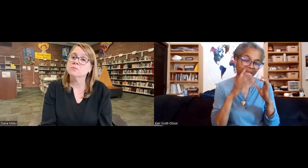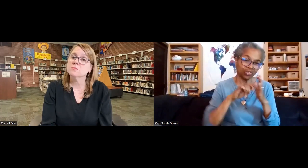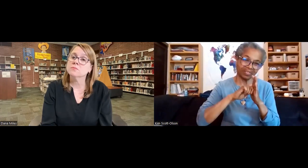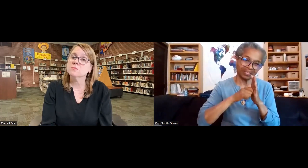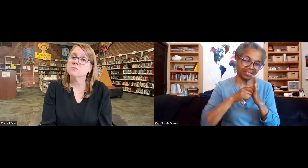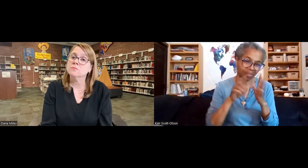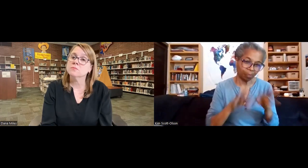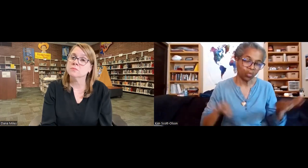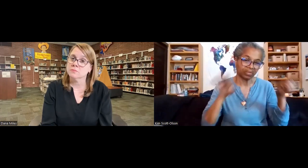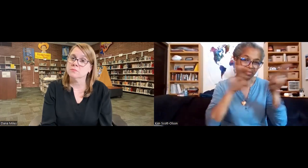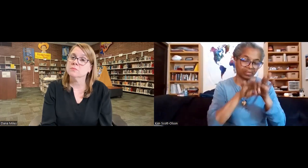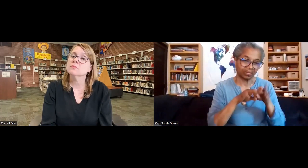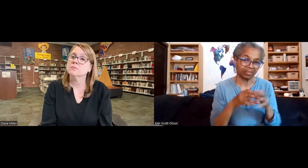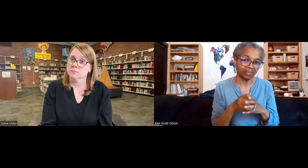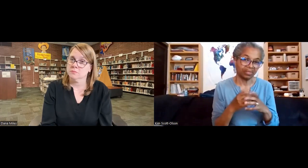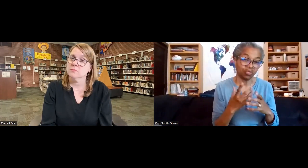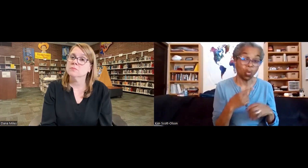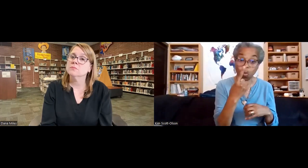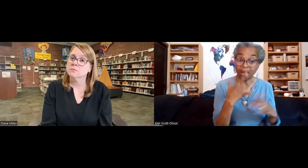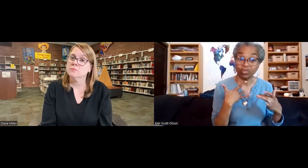I feel communication is the key, it’s crucial.